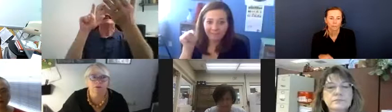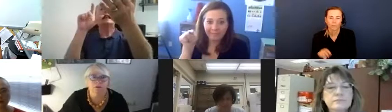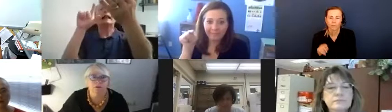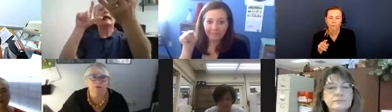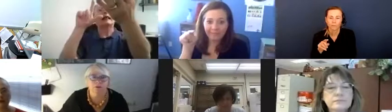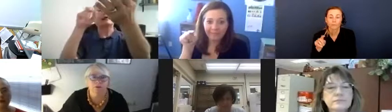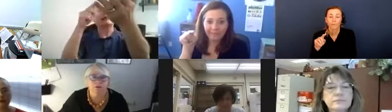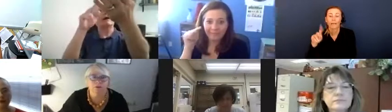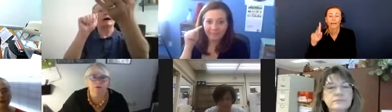Letha?